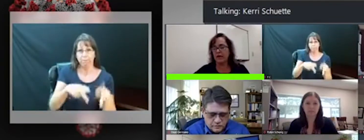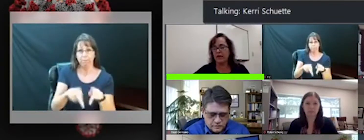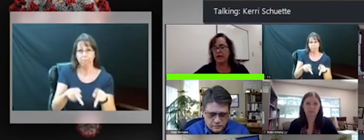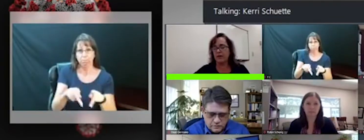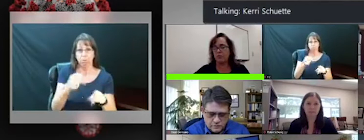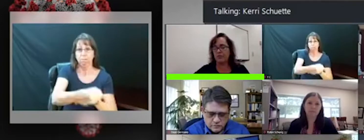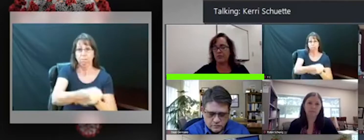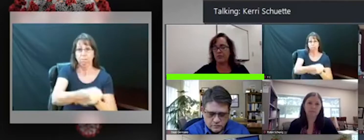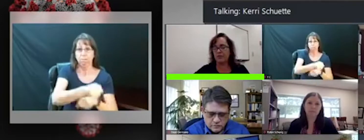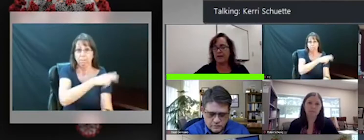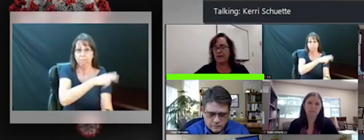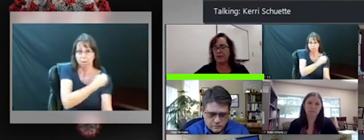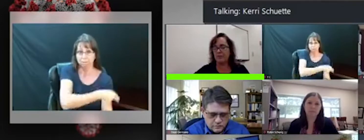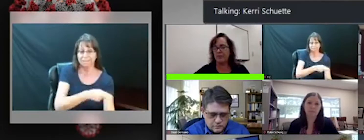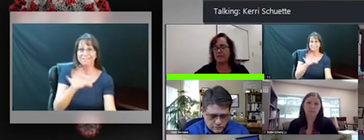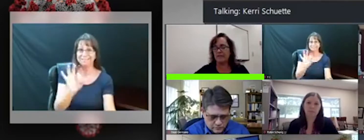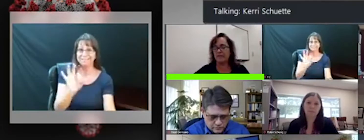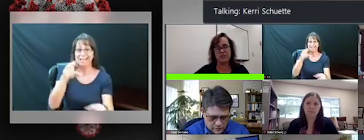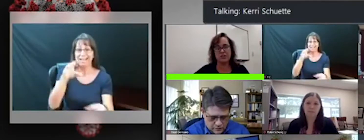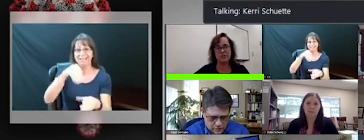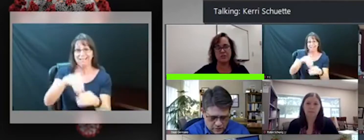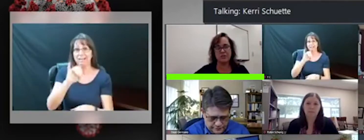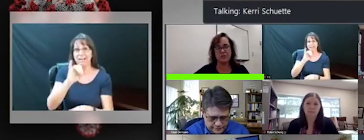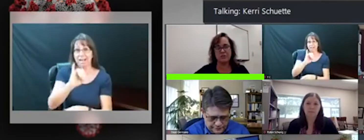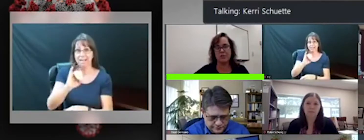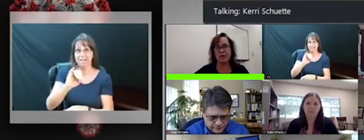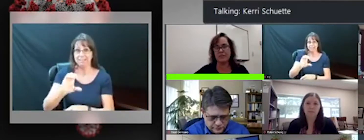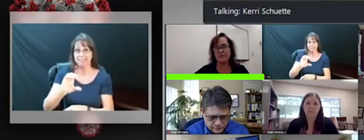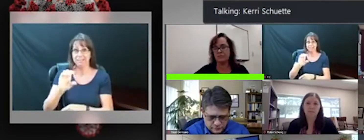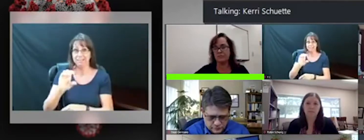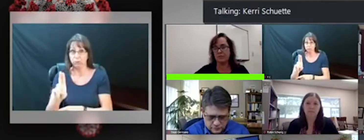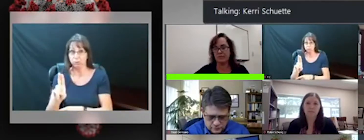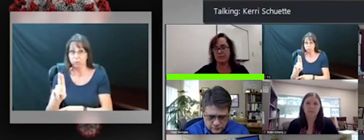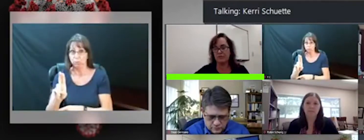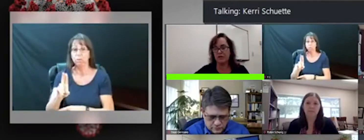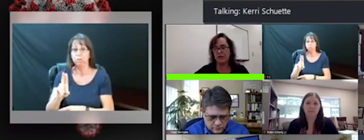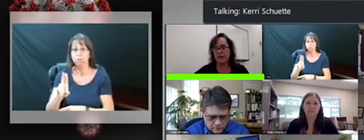We have 105 people in isolation. Those are people who have tested positive.